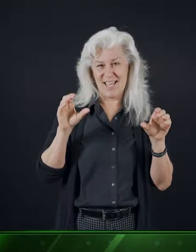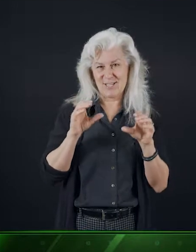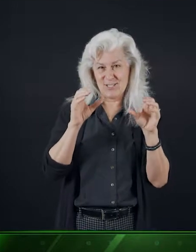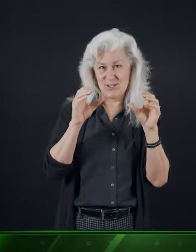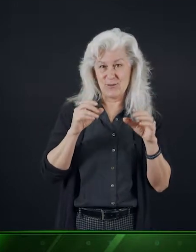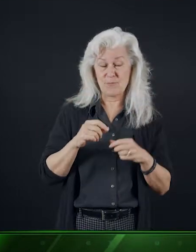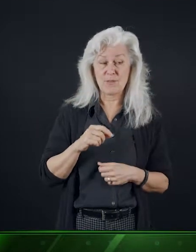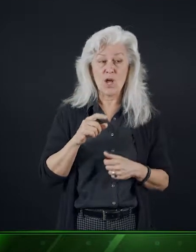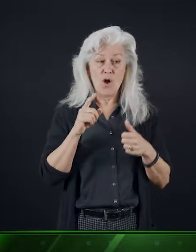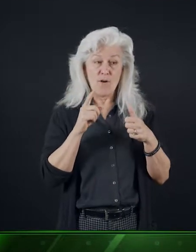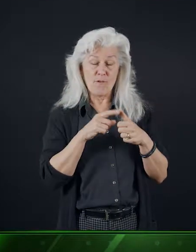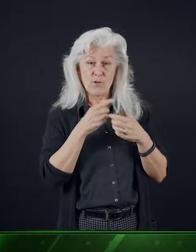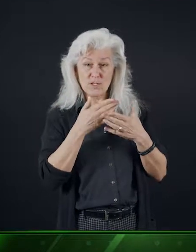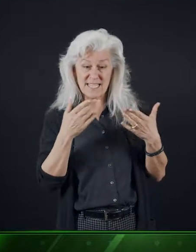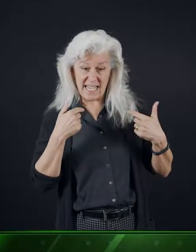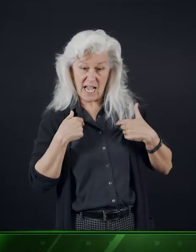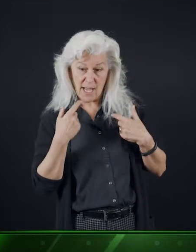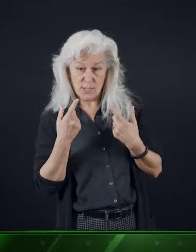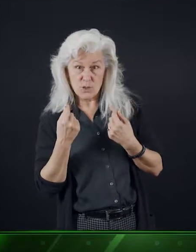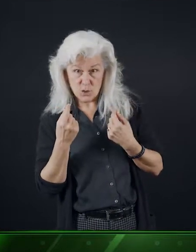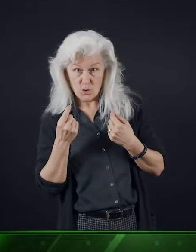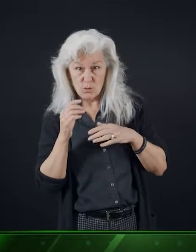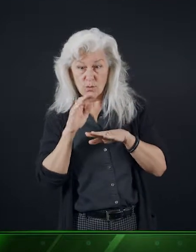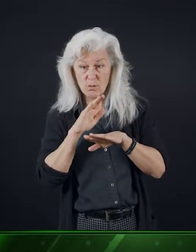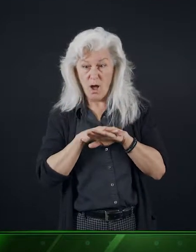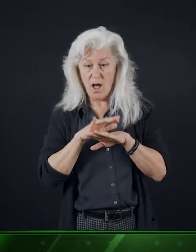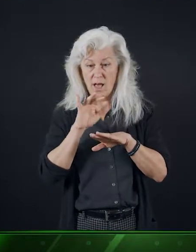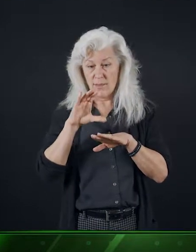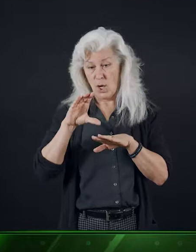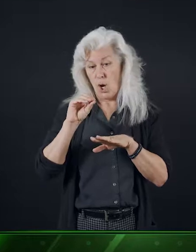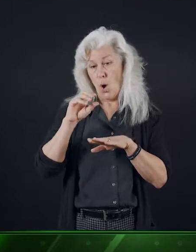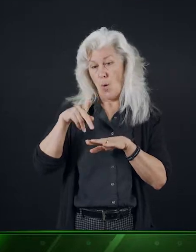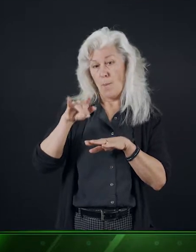The very first thing that I was able to do on copilot